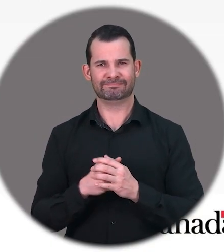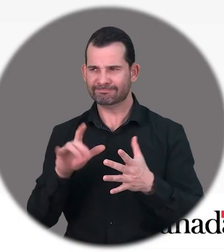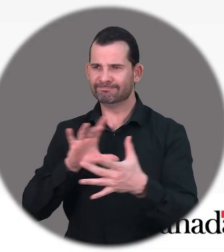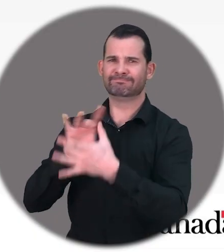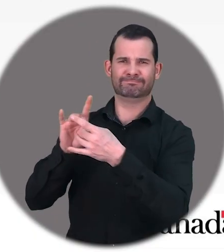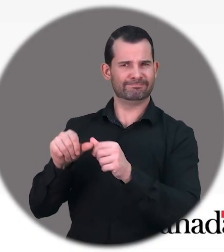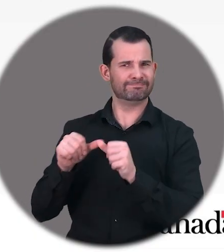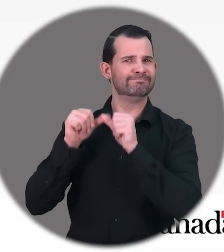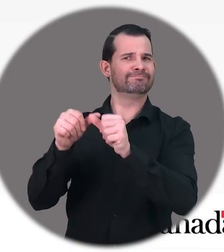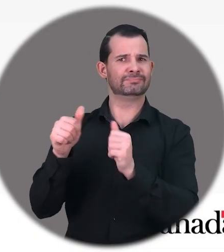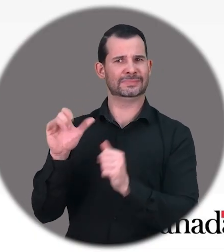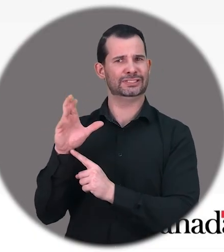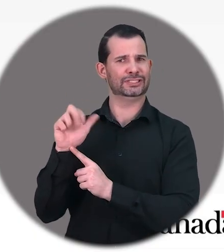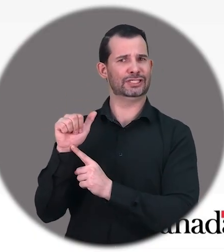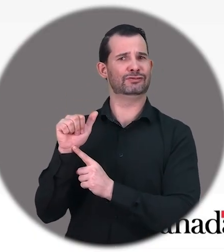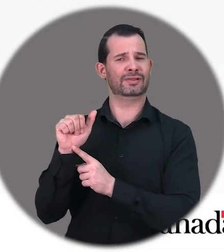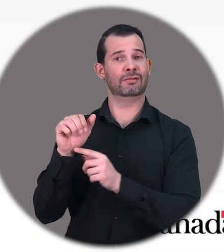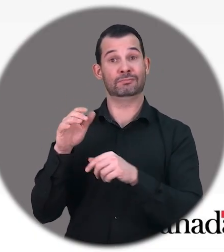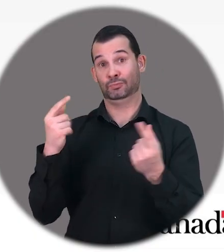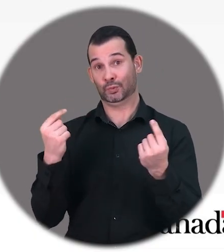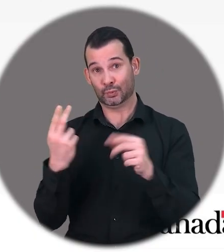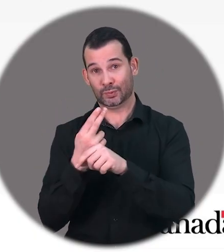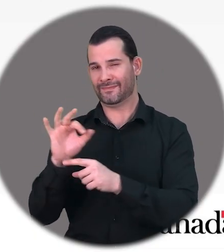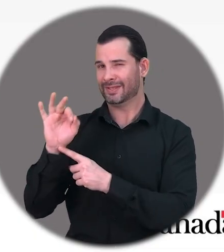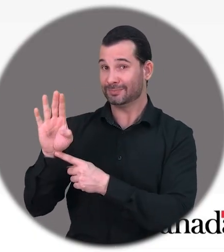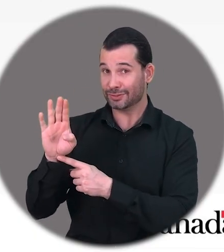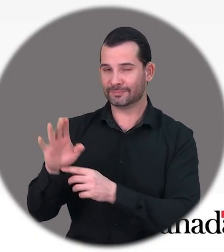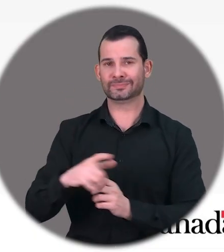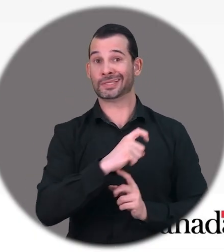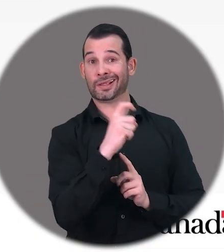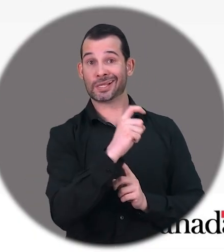Stay connected with the CRA on Facebook, X,